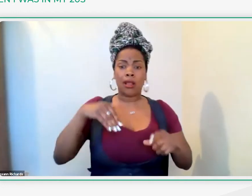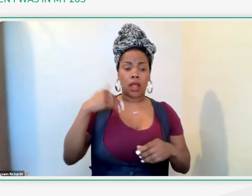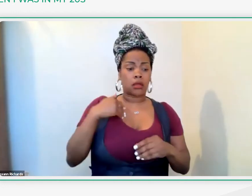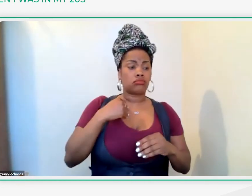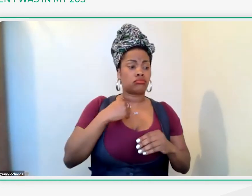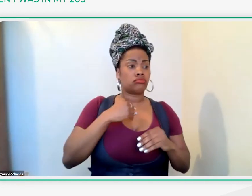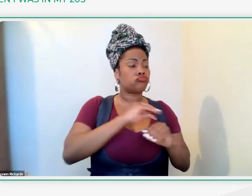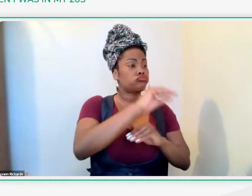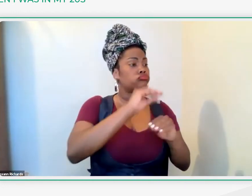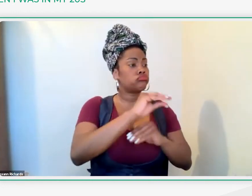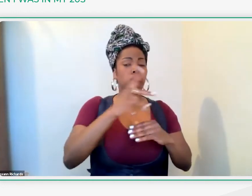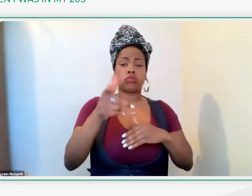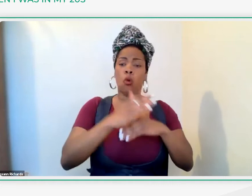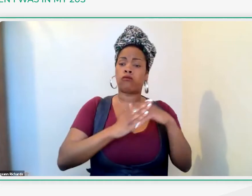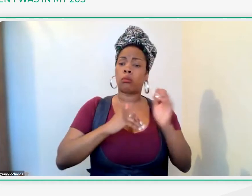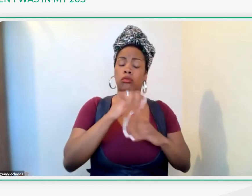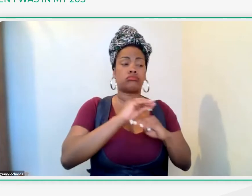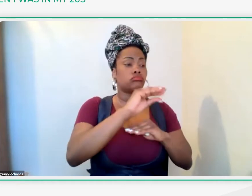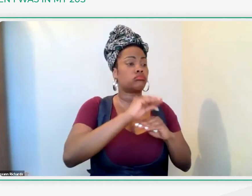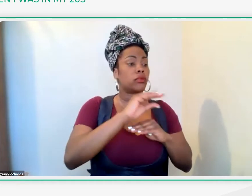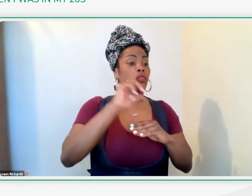all of our money towards.